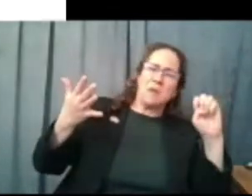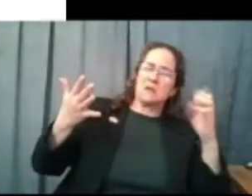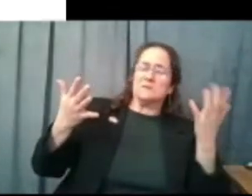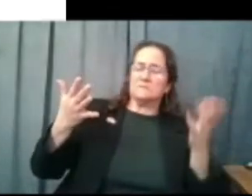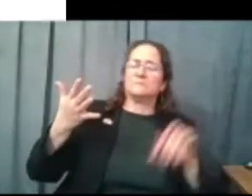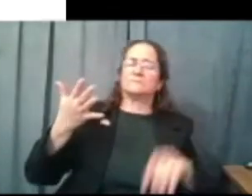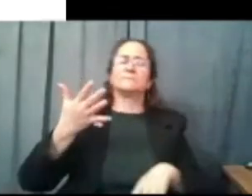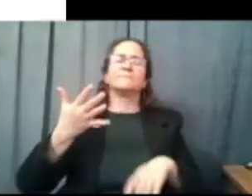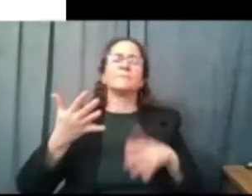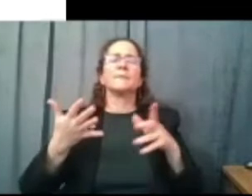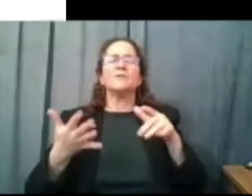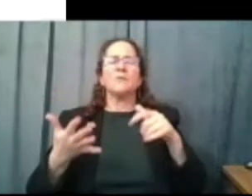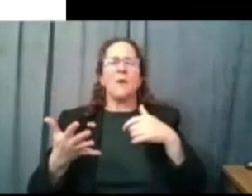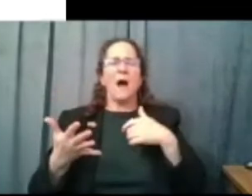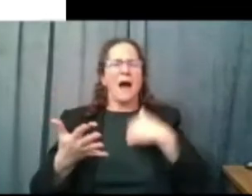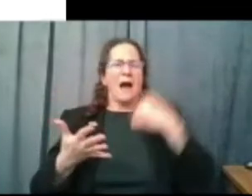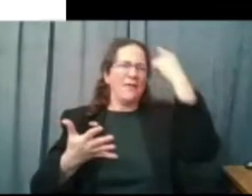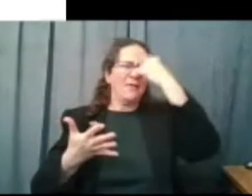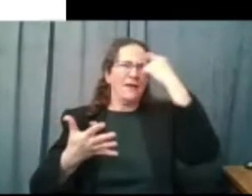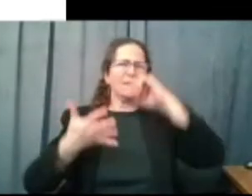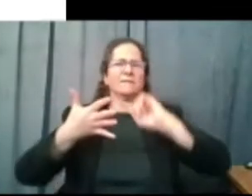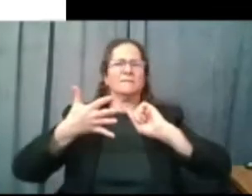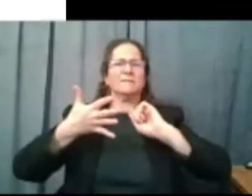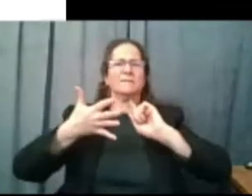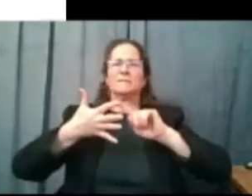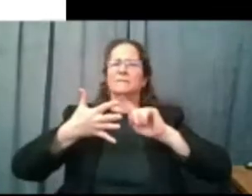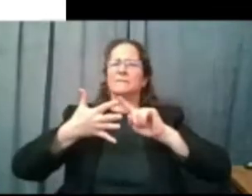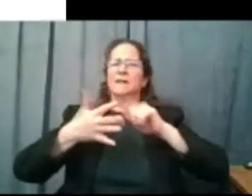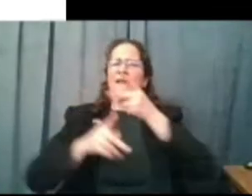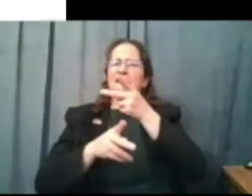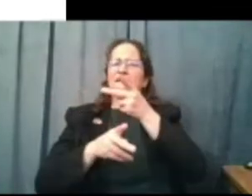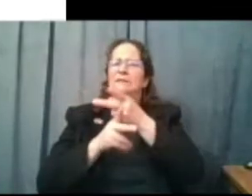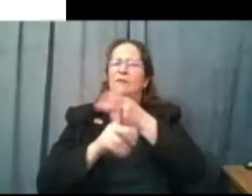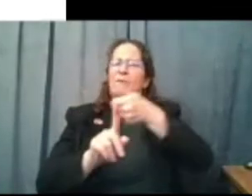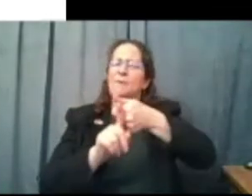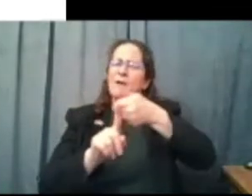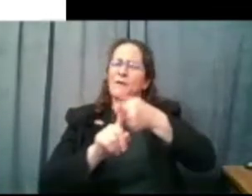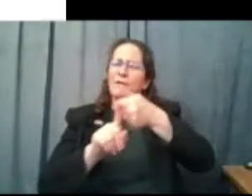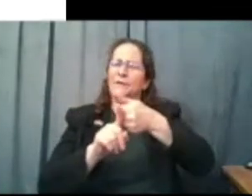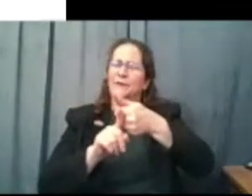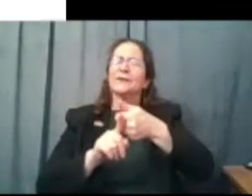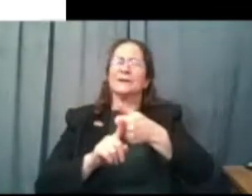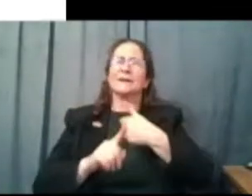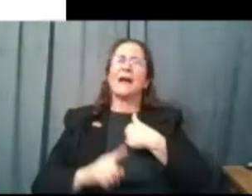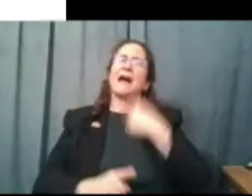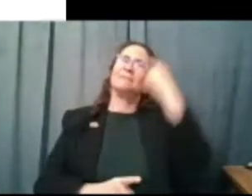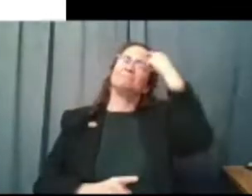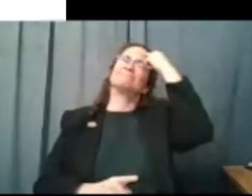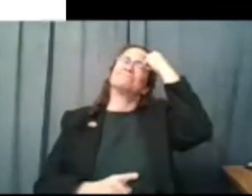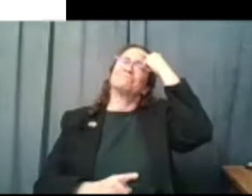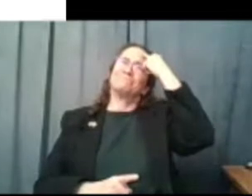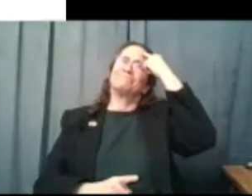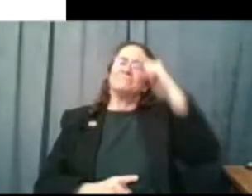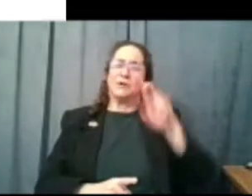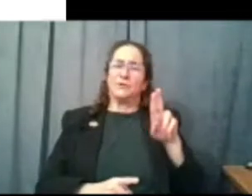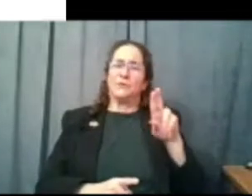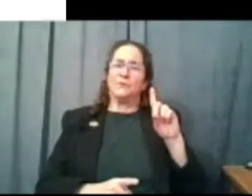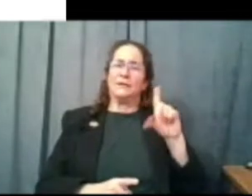You know, I think about that, help us to self monitor. It reminds me of one of the UDL principles you know,